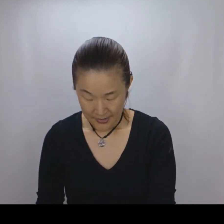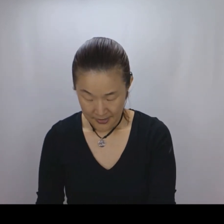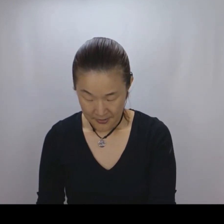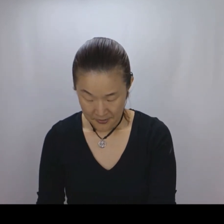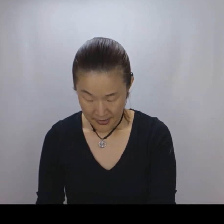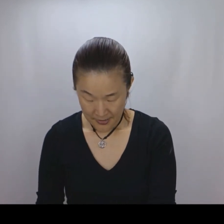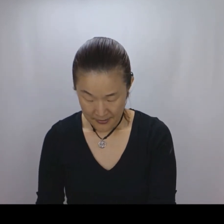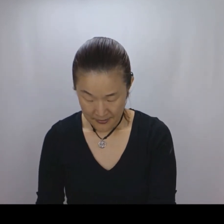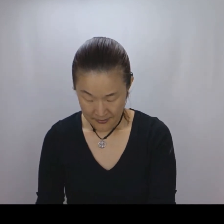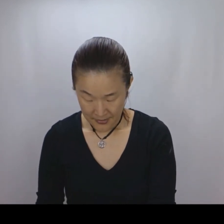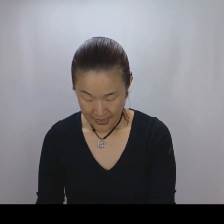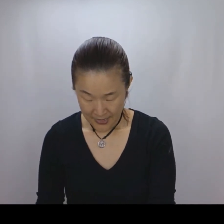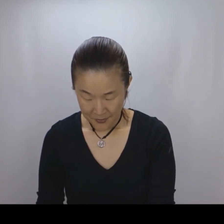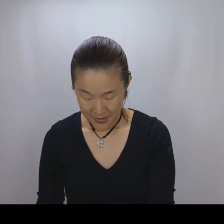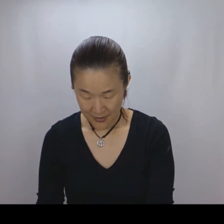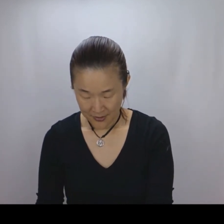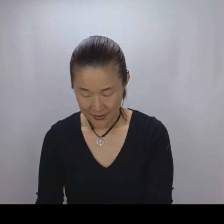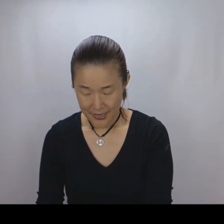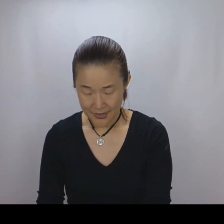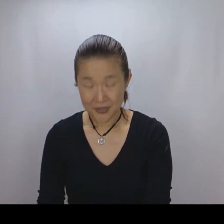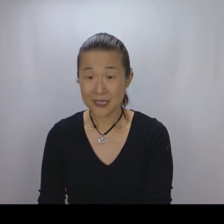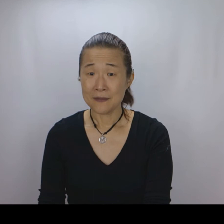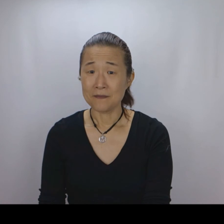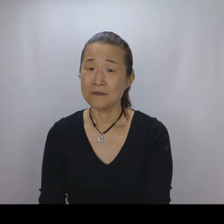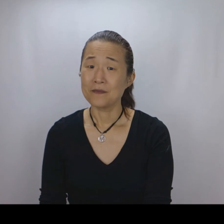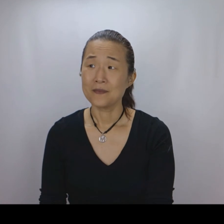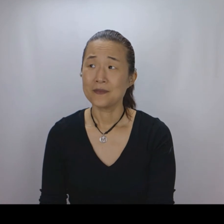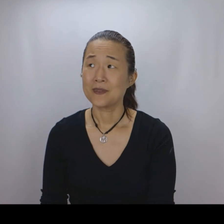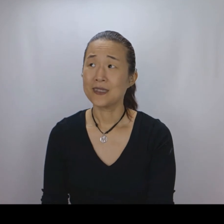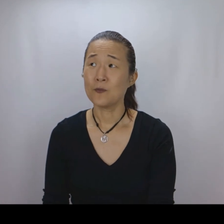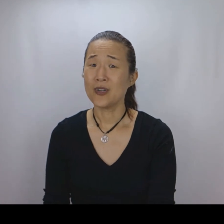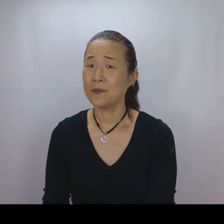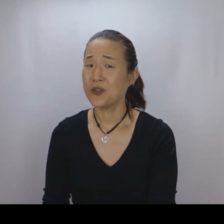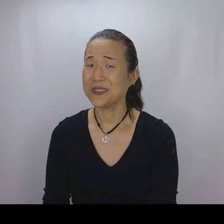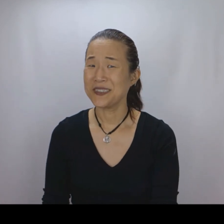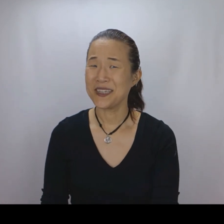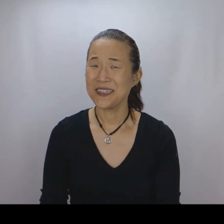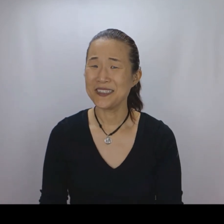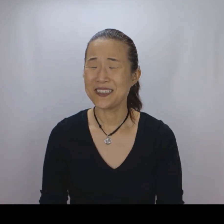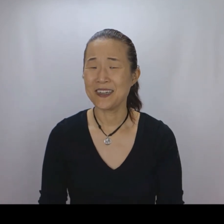And so last but not least, are some somewhat important signs.